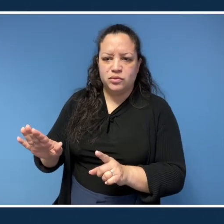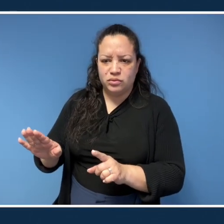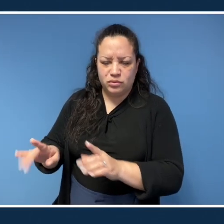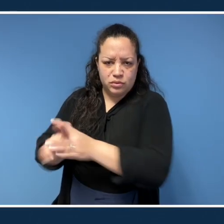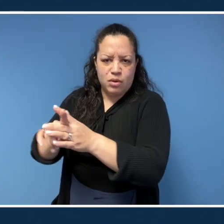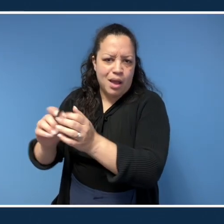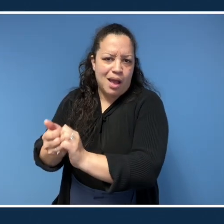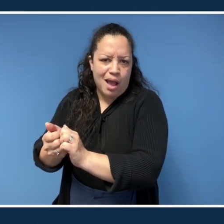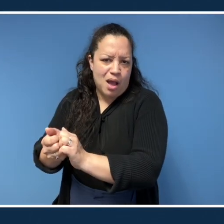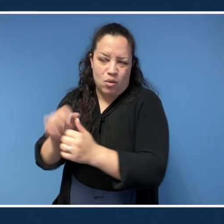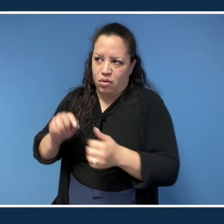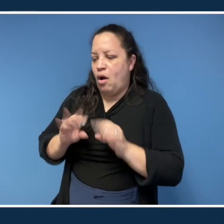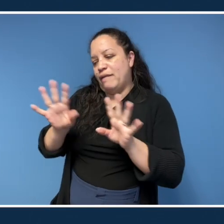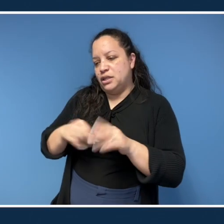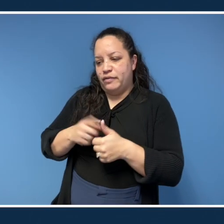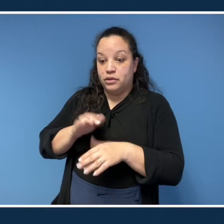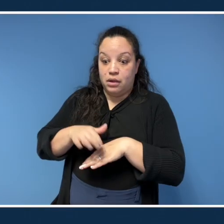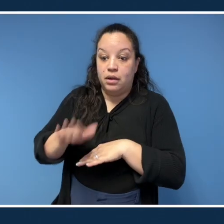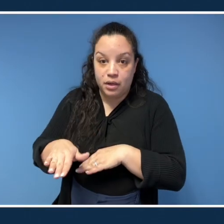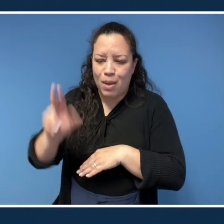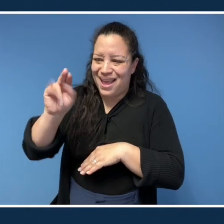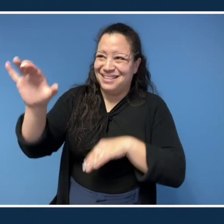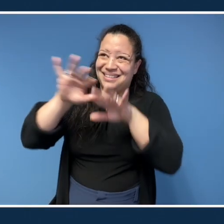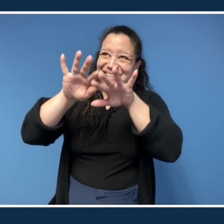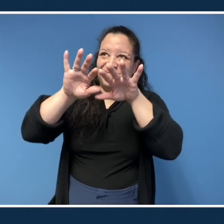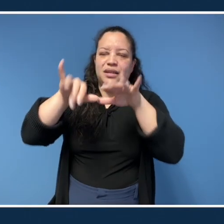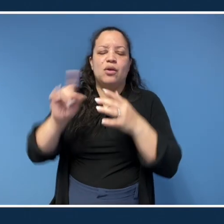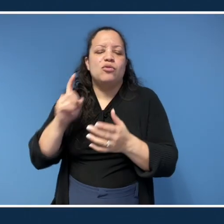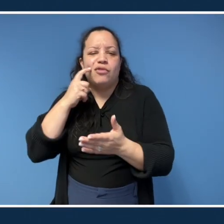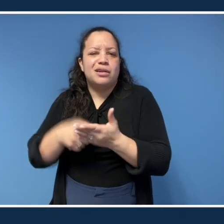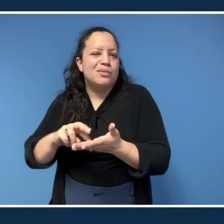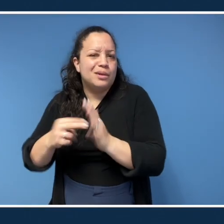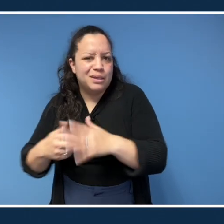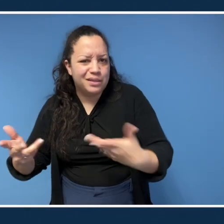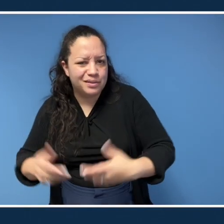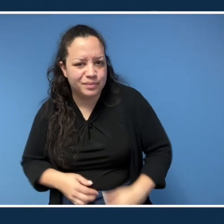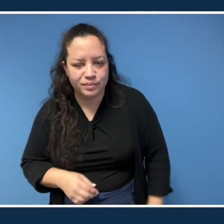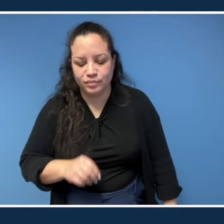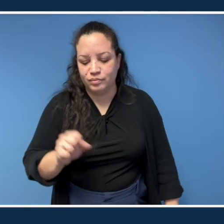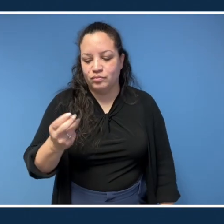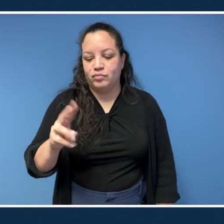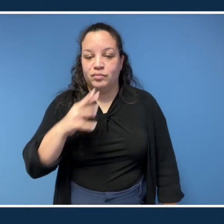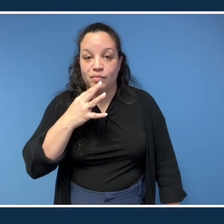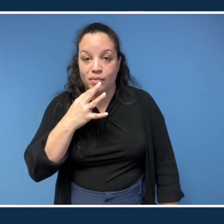How does that show up kind of in a college context? Yeah. So I think you also talked about Black inclusion and what does that actually